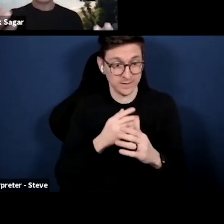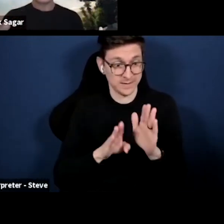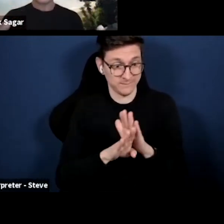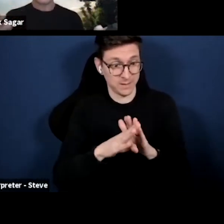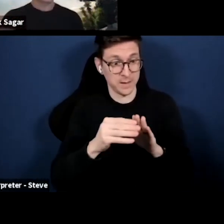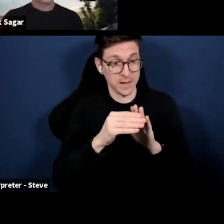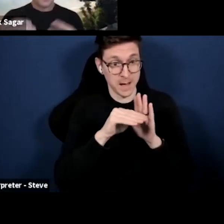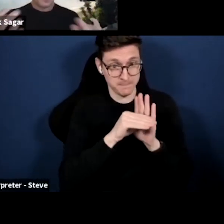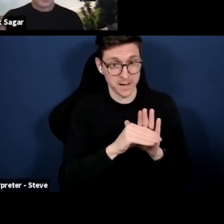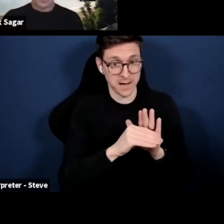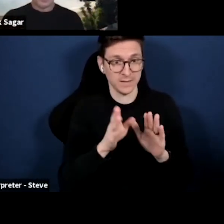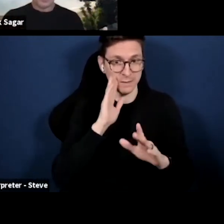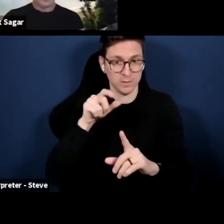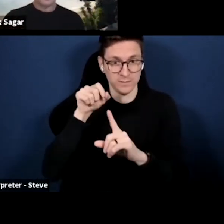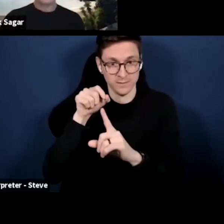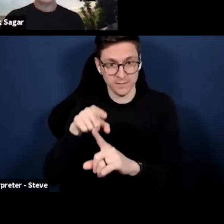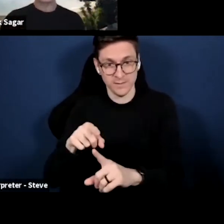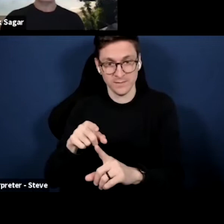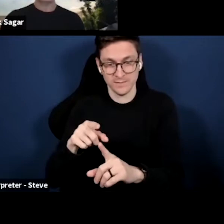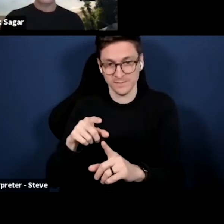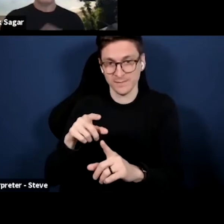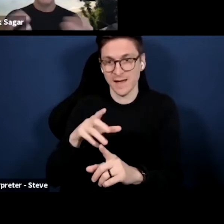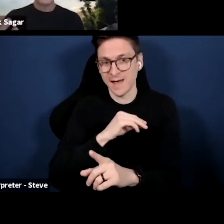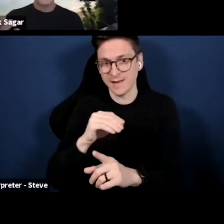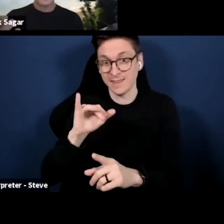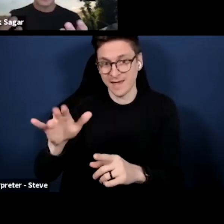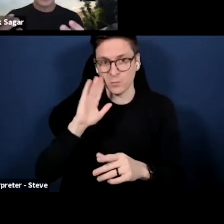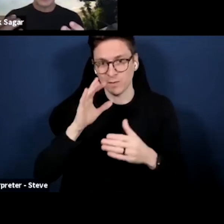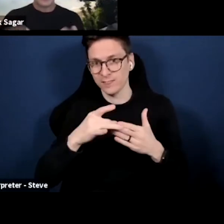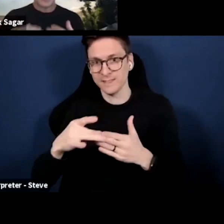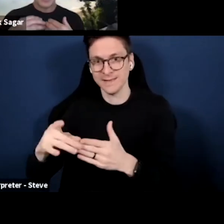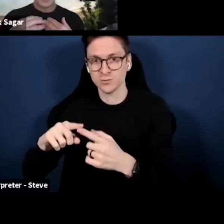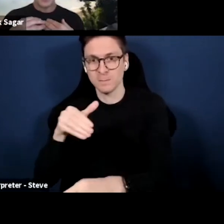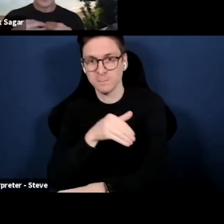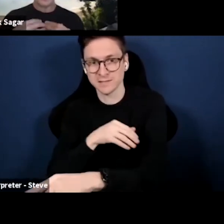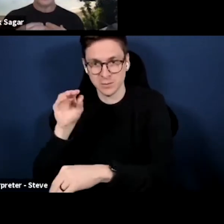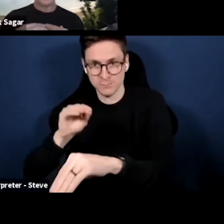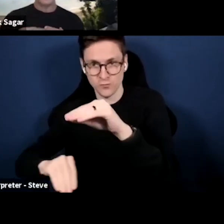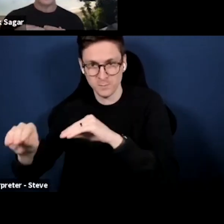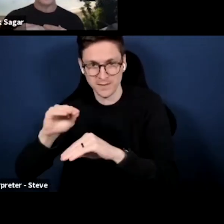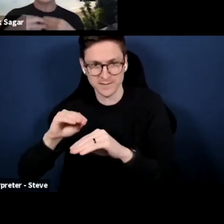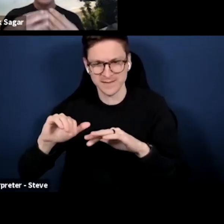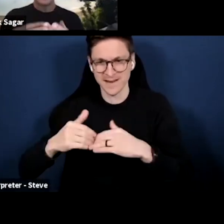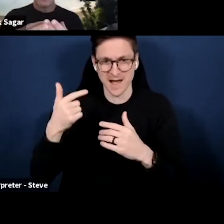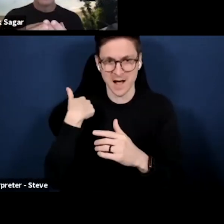drive the muscles and put these together in a way that you can interact with